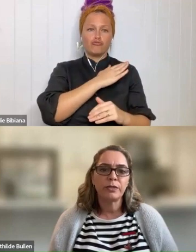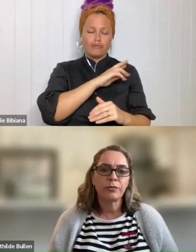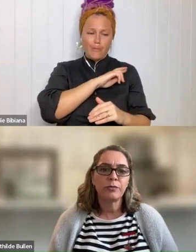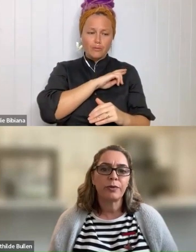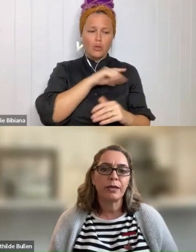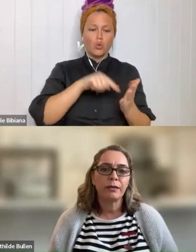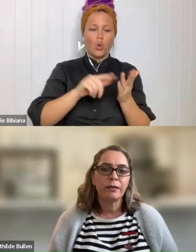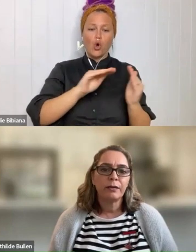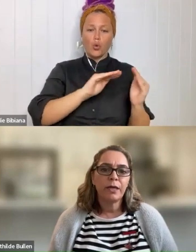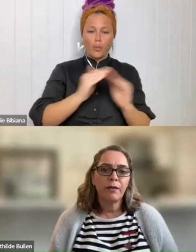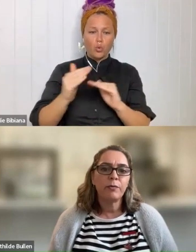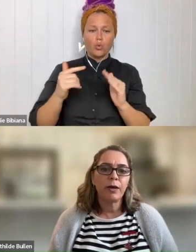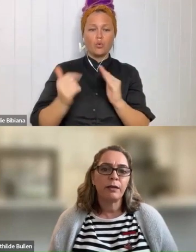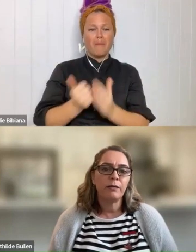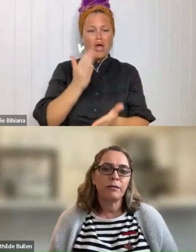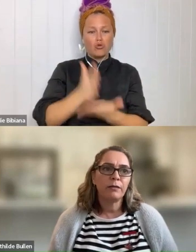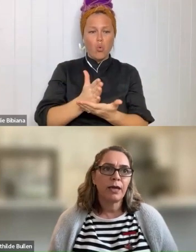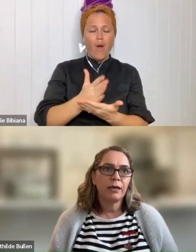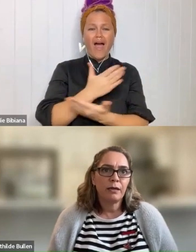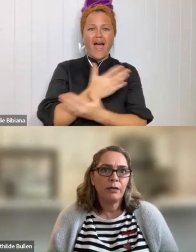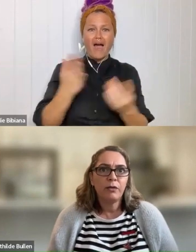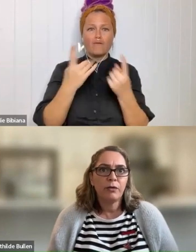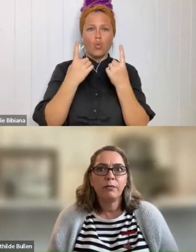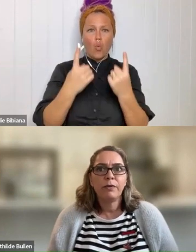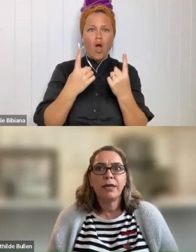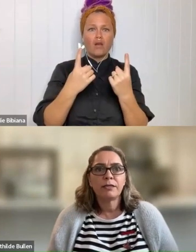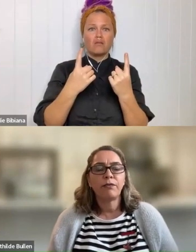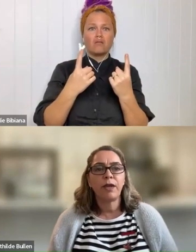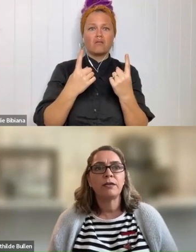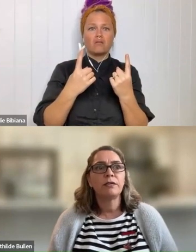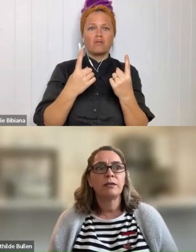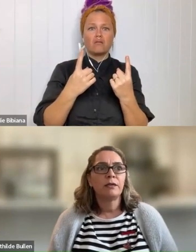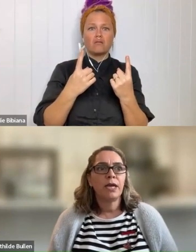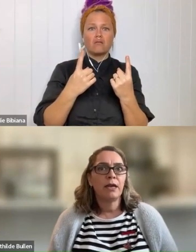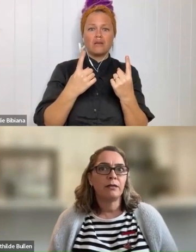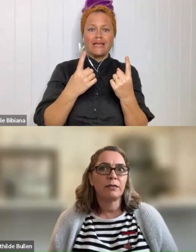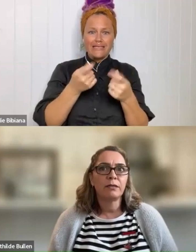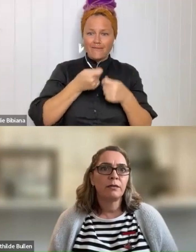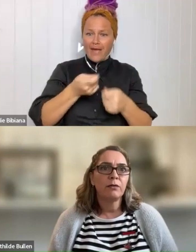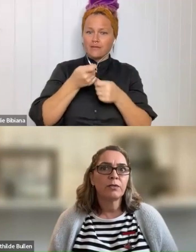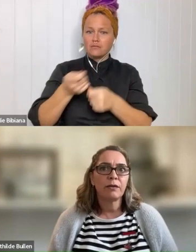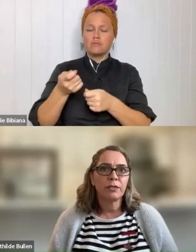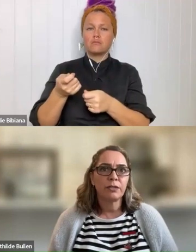ensure that everyone, you know, gets fed and looks after